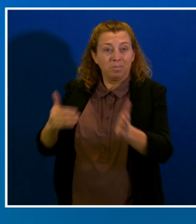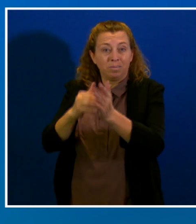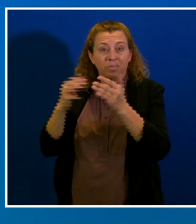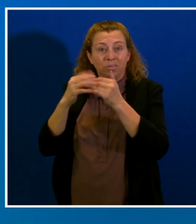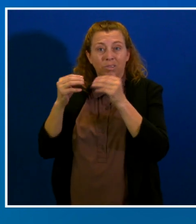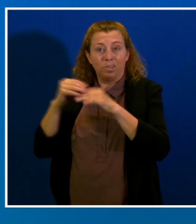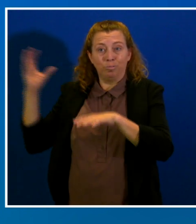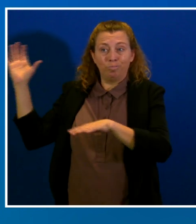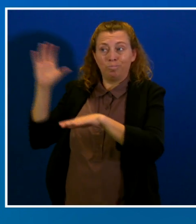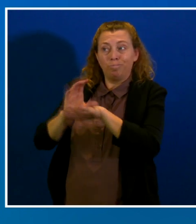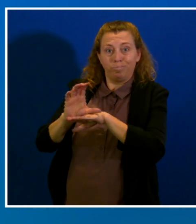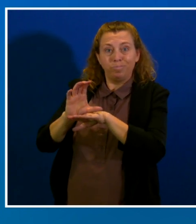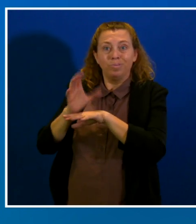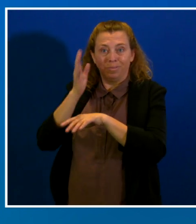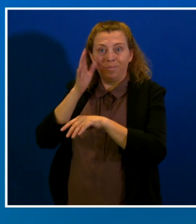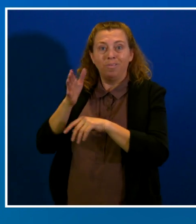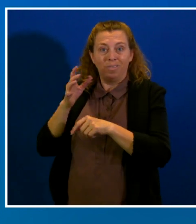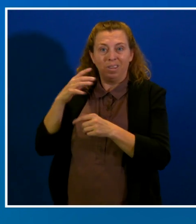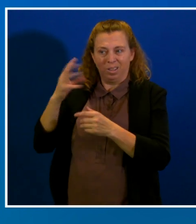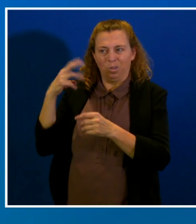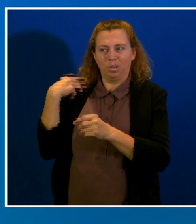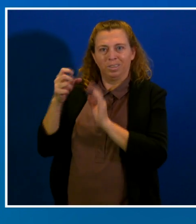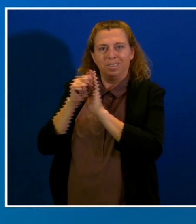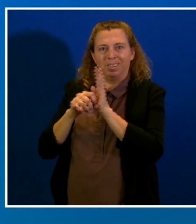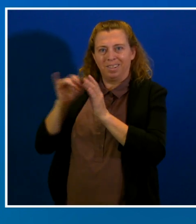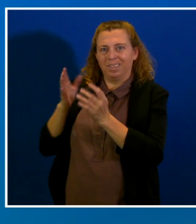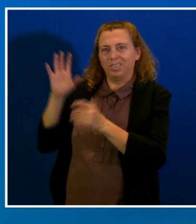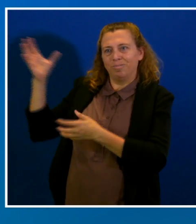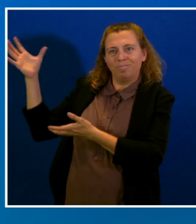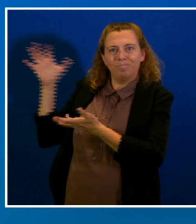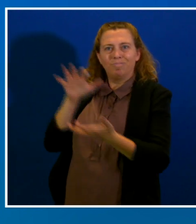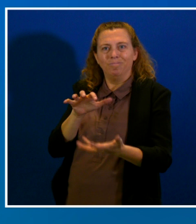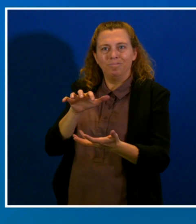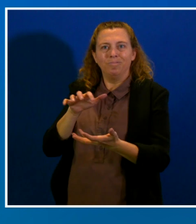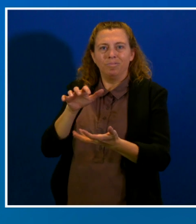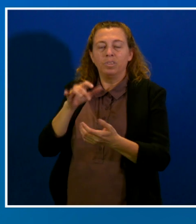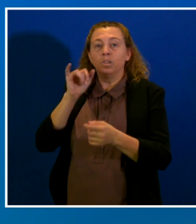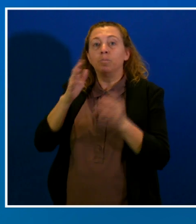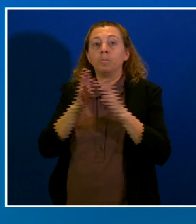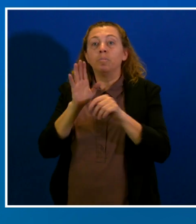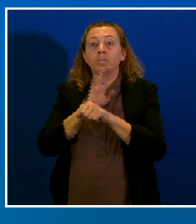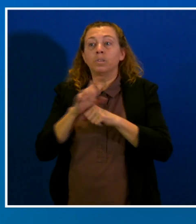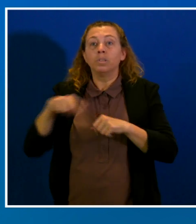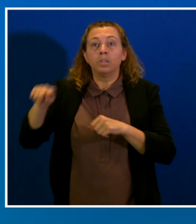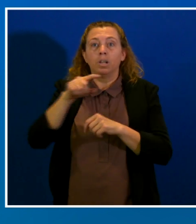Vancouver businesses can begin registering their application accounts tomorrow April 30th.